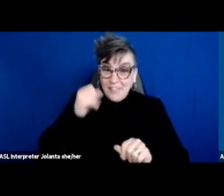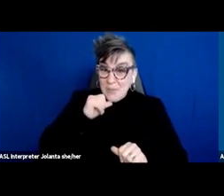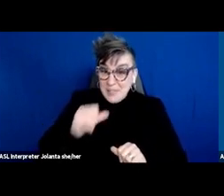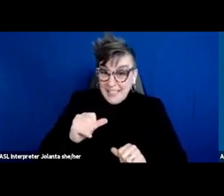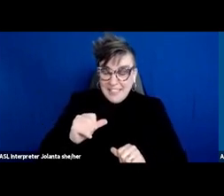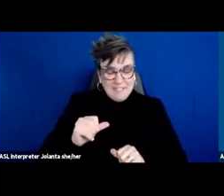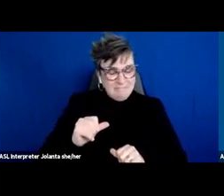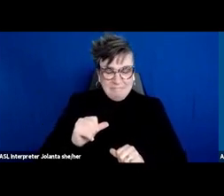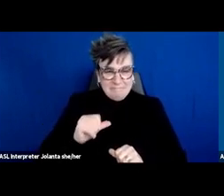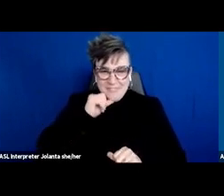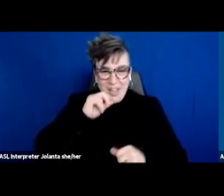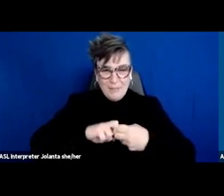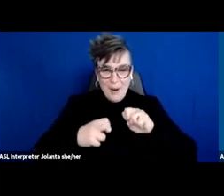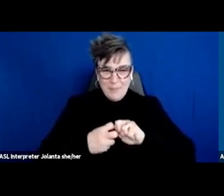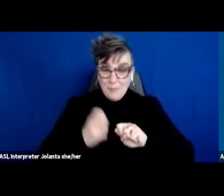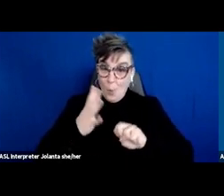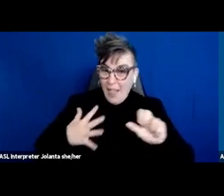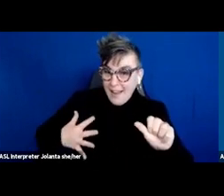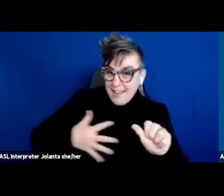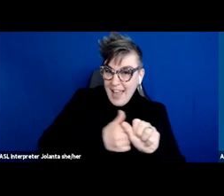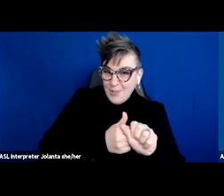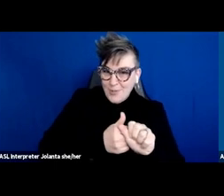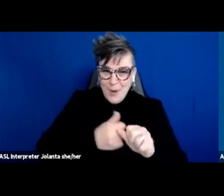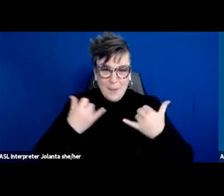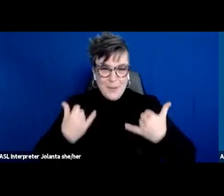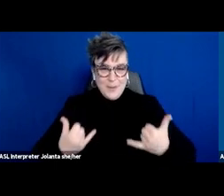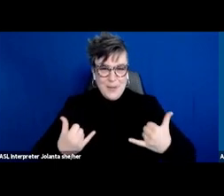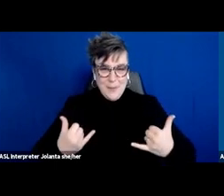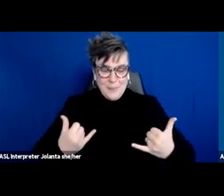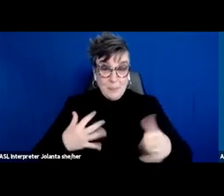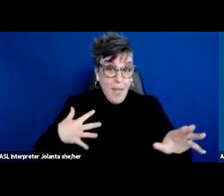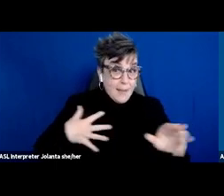to quickly catch you up to speed. And we are going to catch you up to speed by asking those